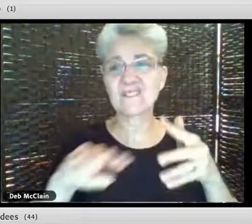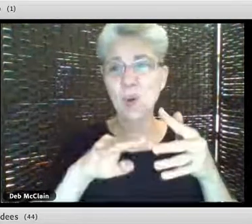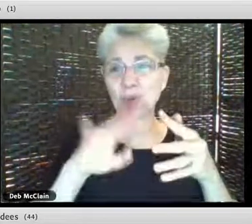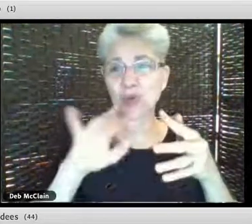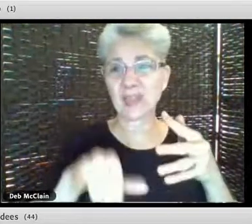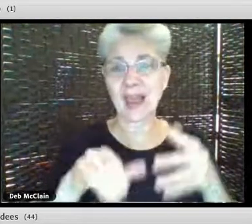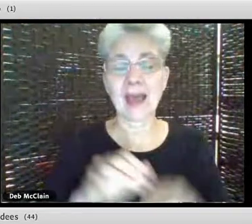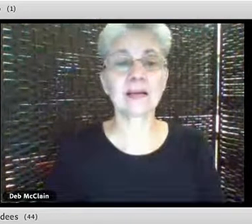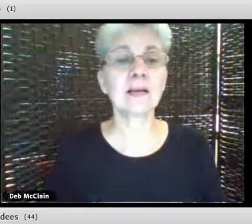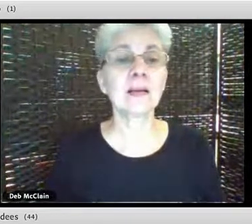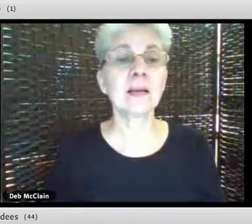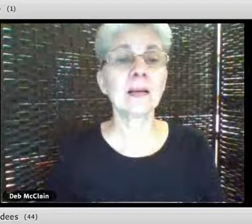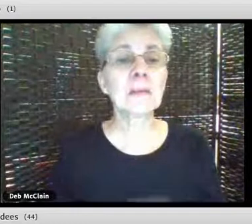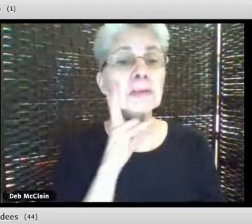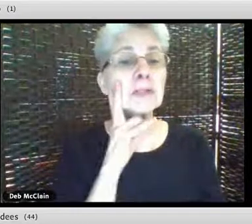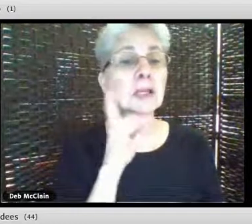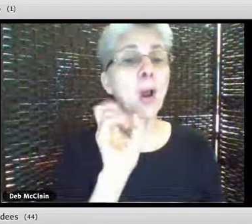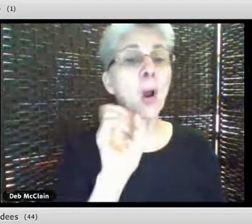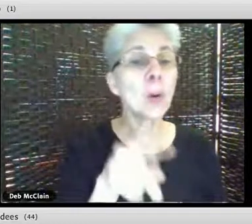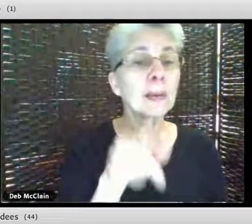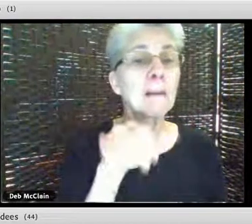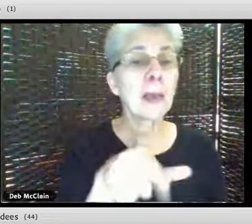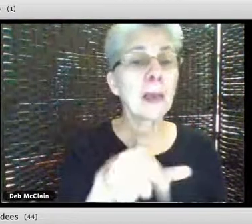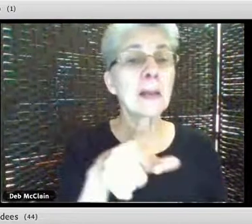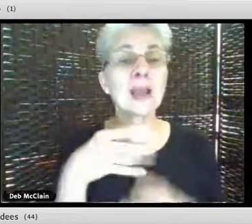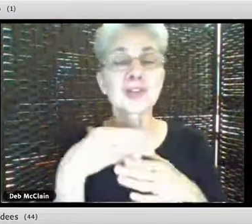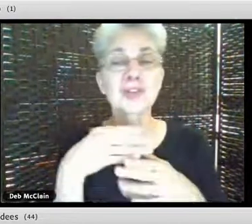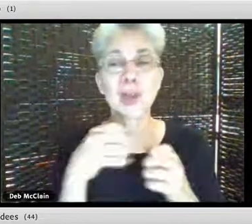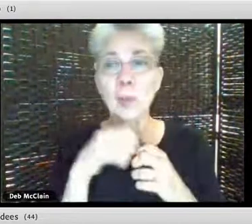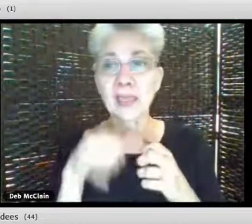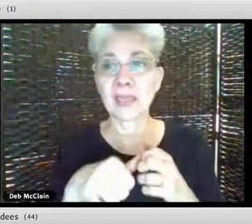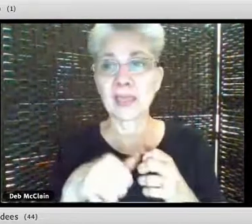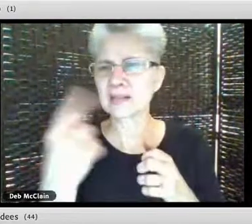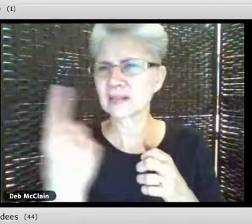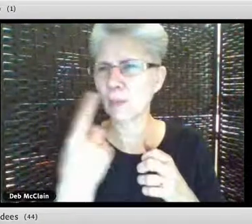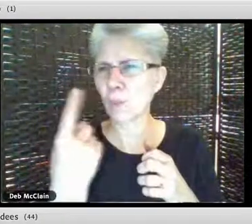you know, you want different labels, just kind of like a folder, but you can see,